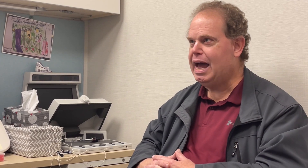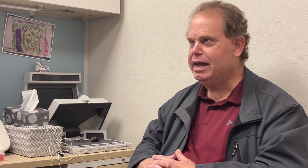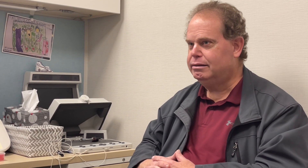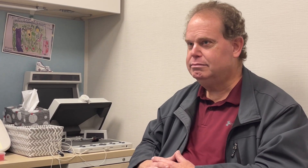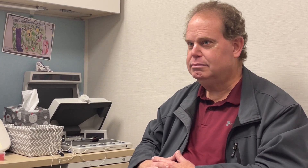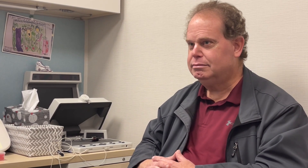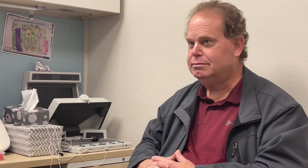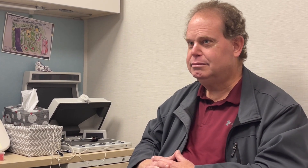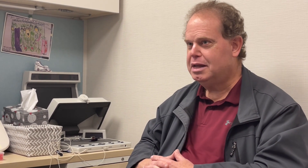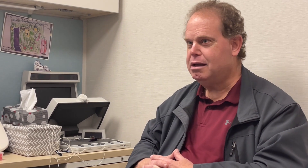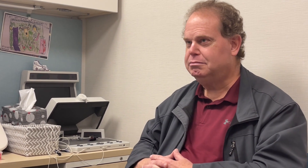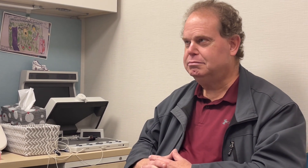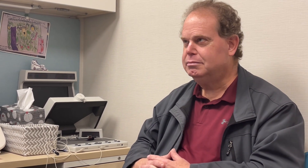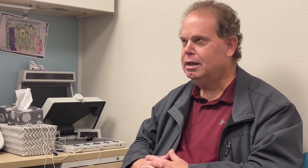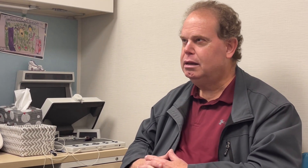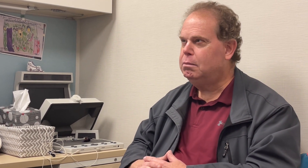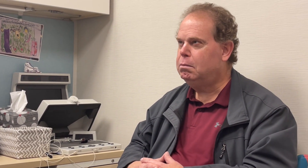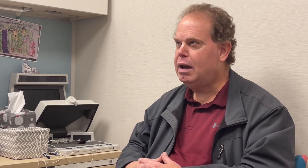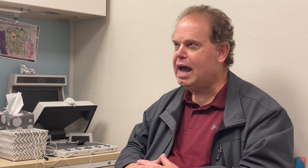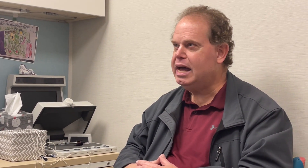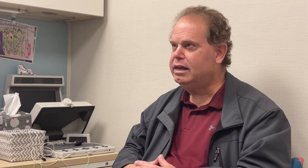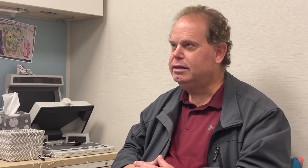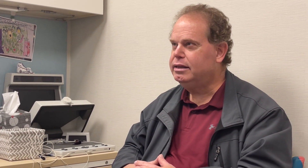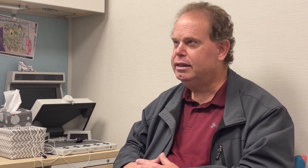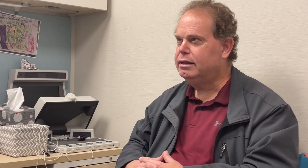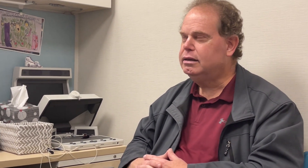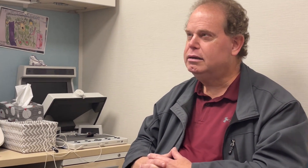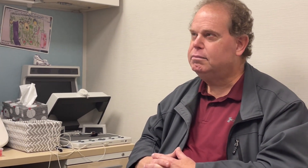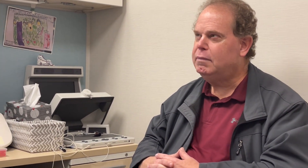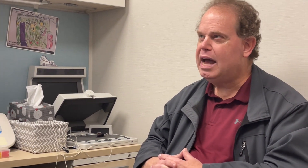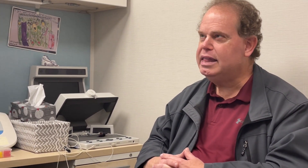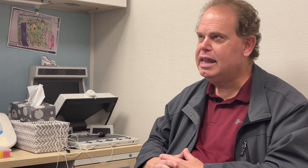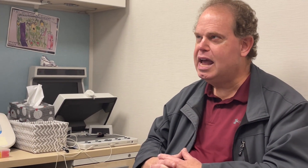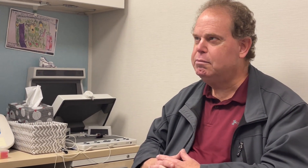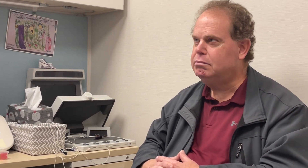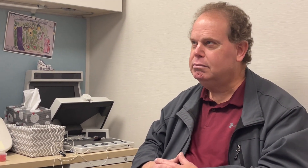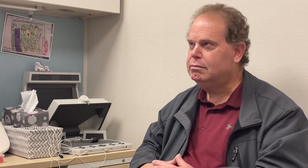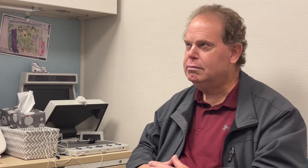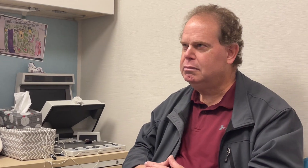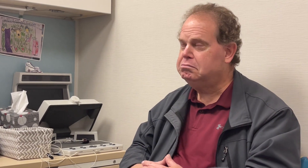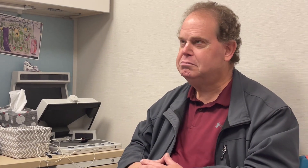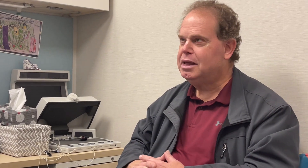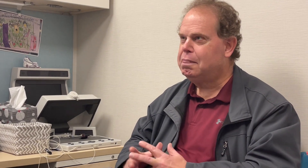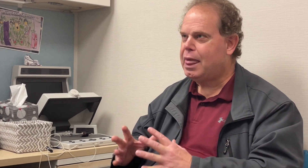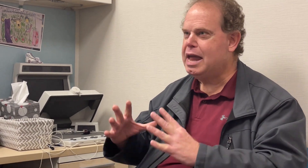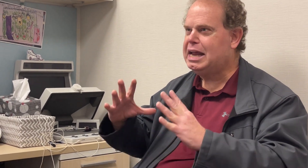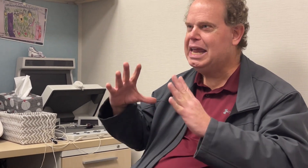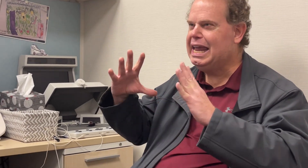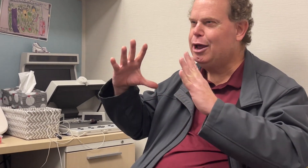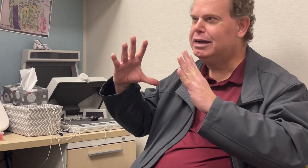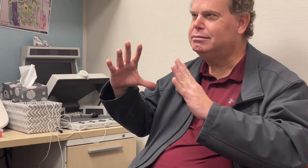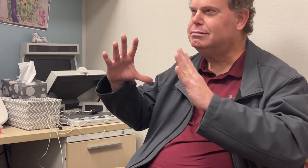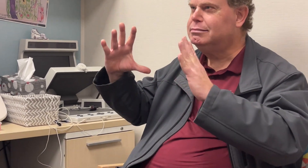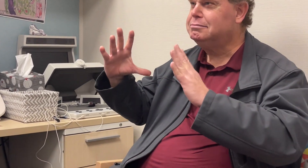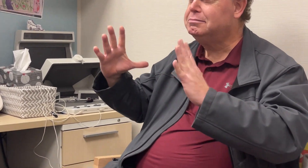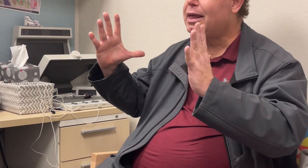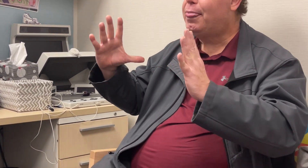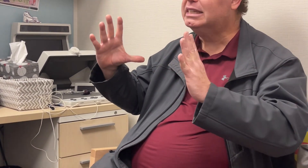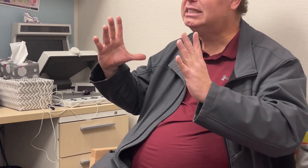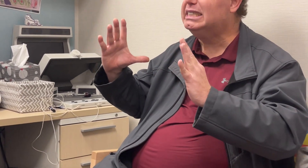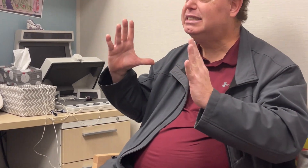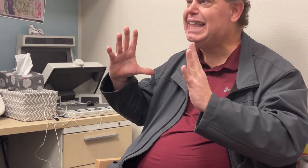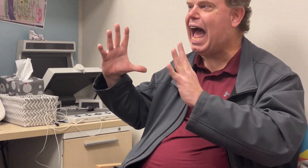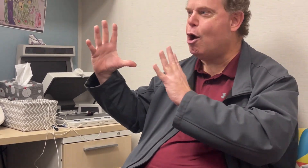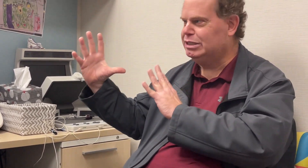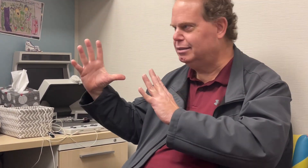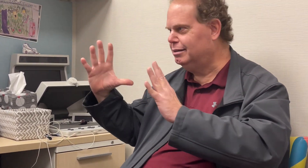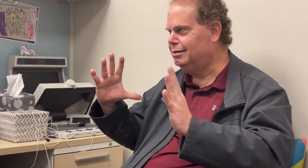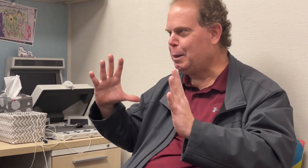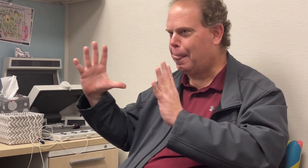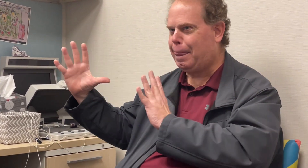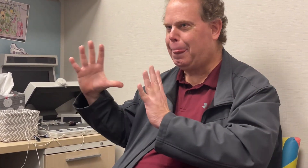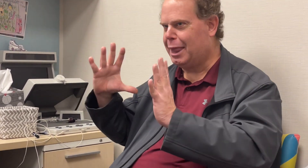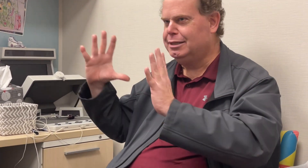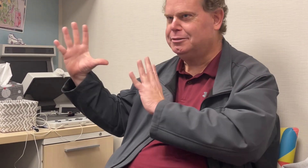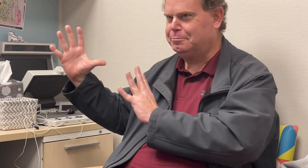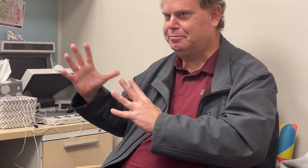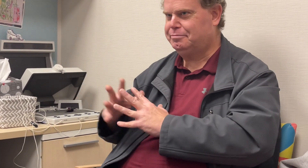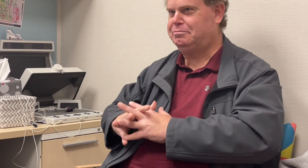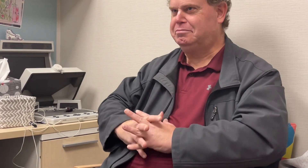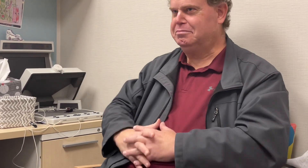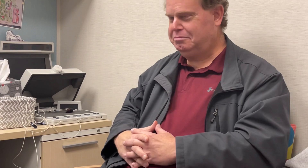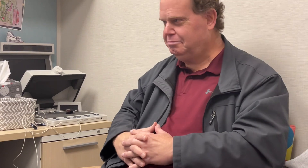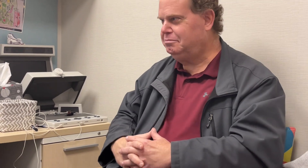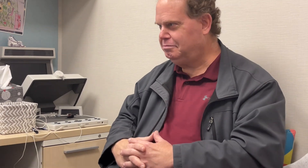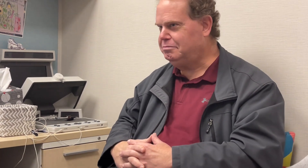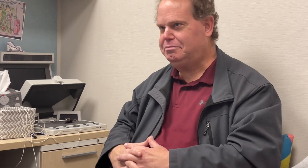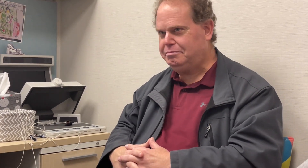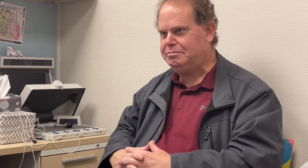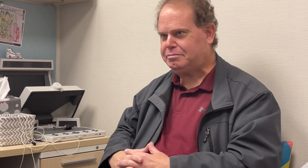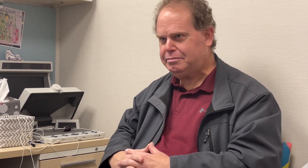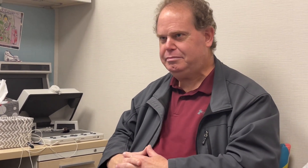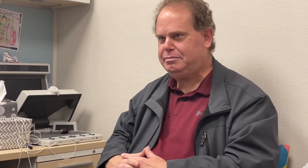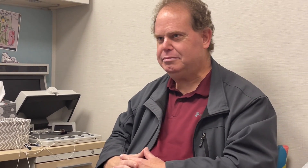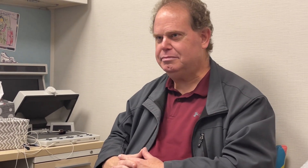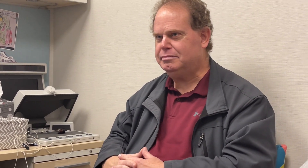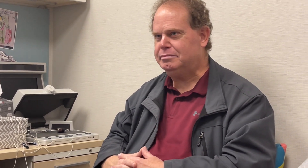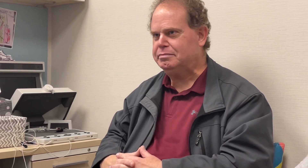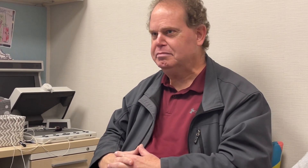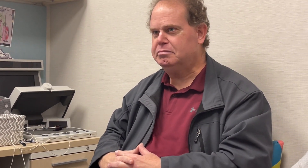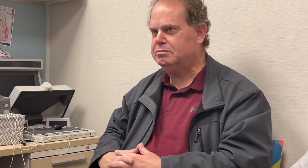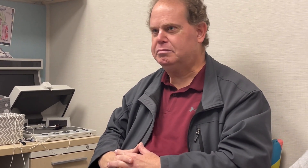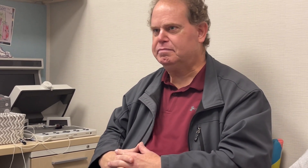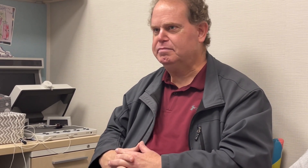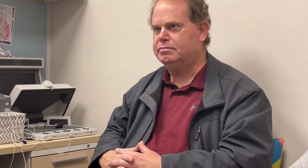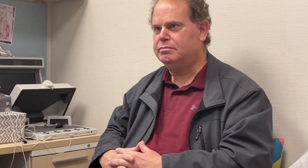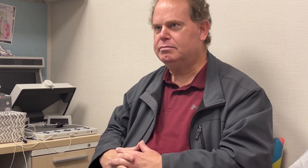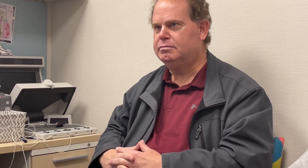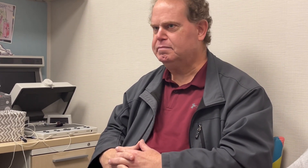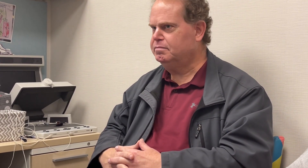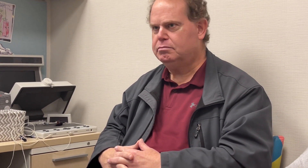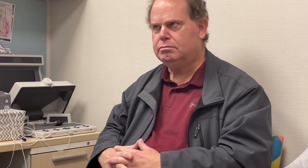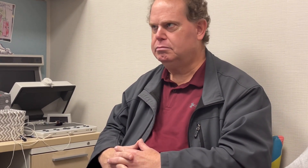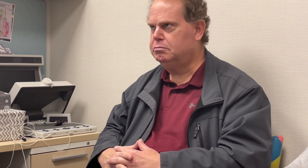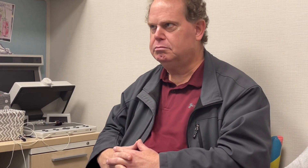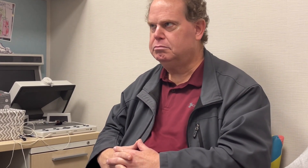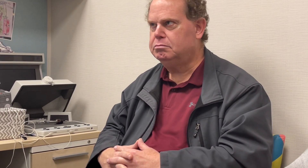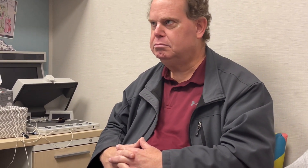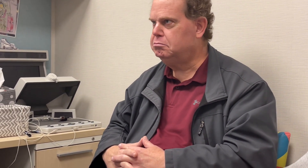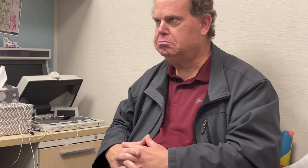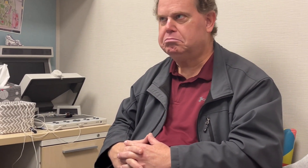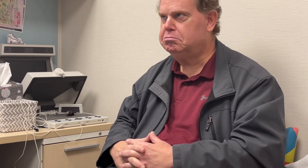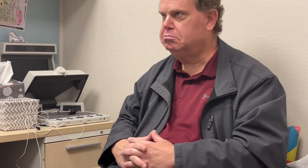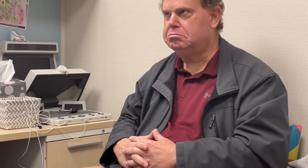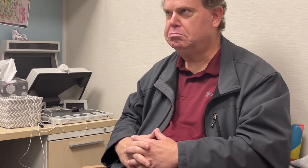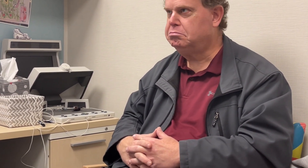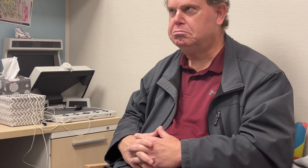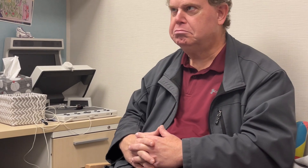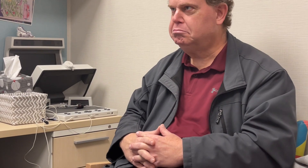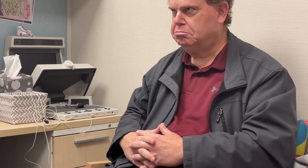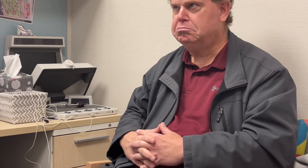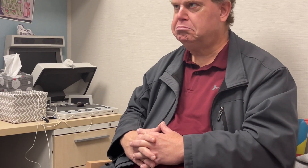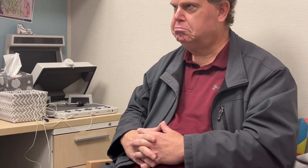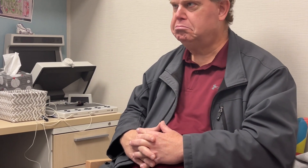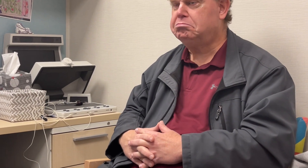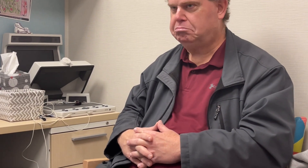my the sound mhh yeah it probably doesn't sound a lot like speech yeah yeah which is fine